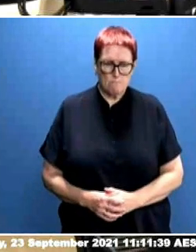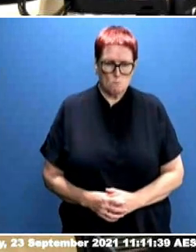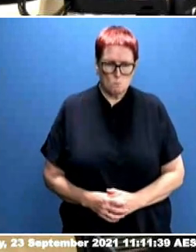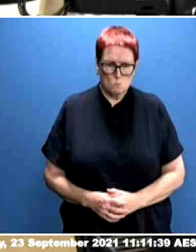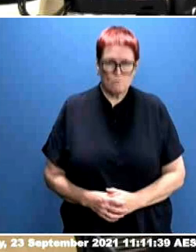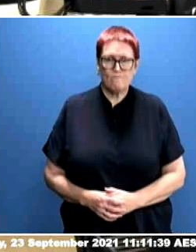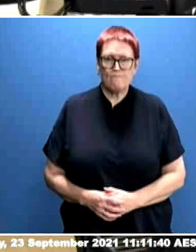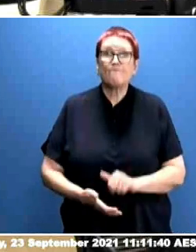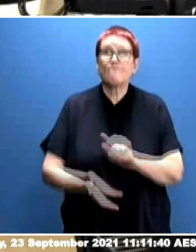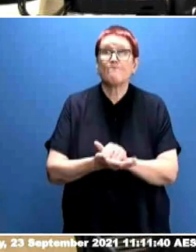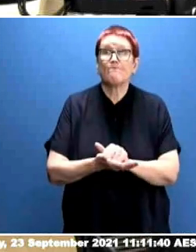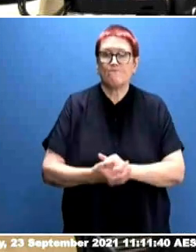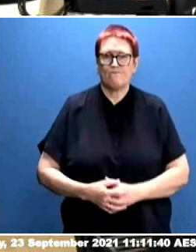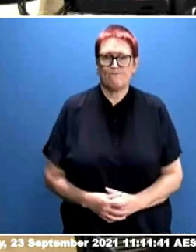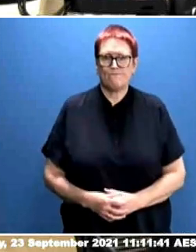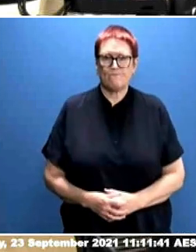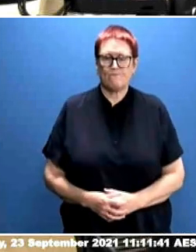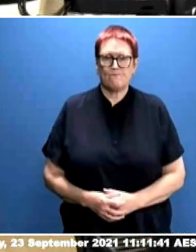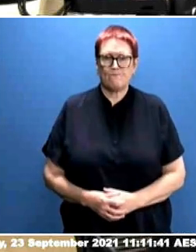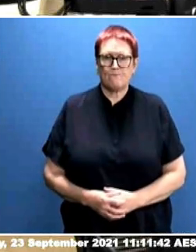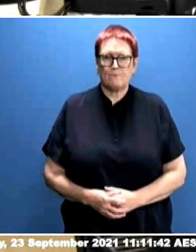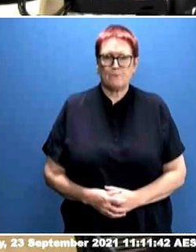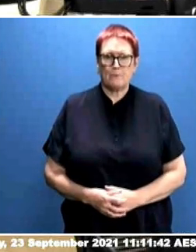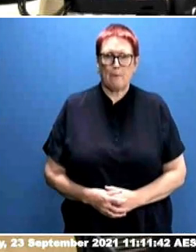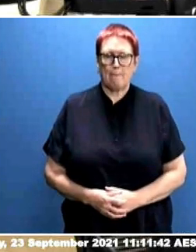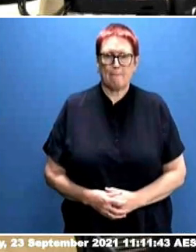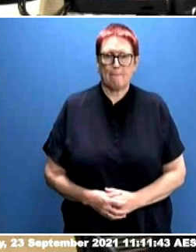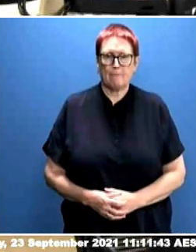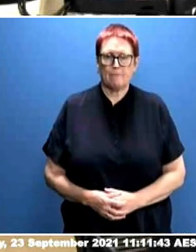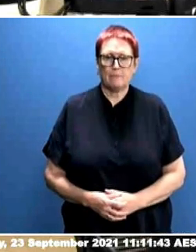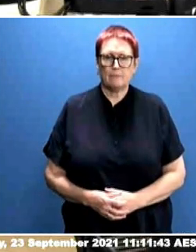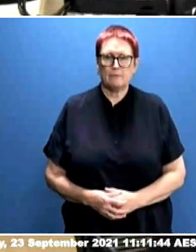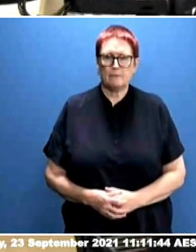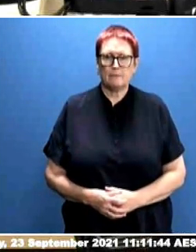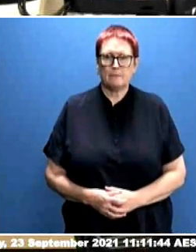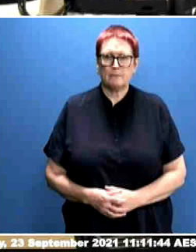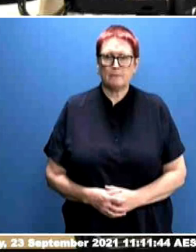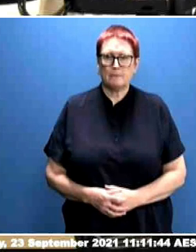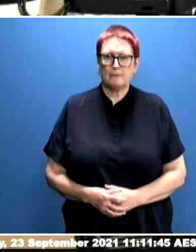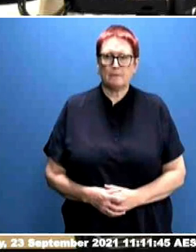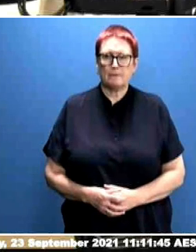Yes, that's the one. If we could just zoom in on that one, please,